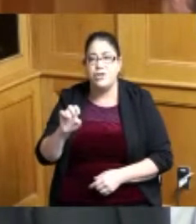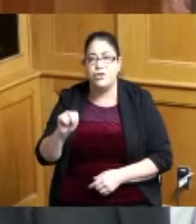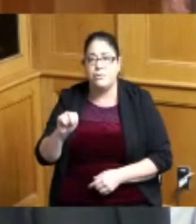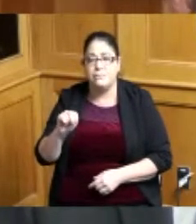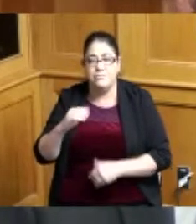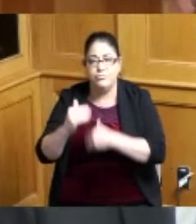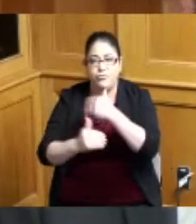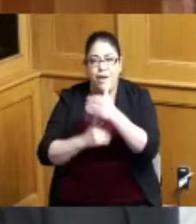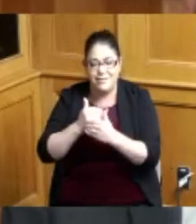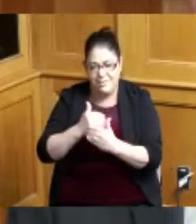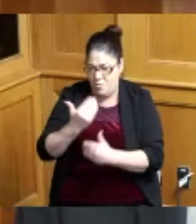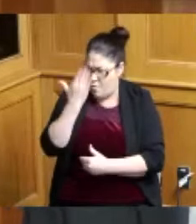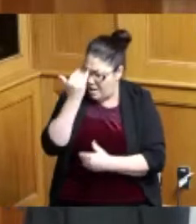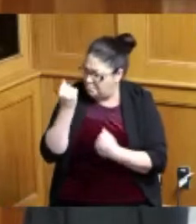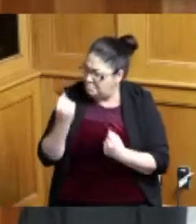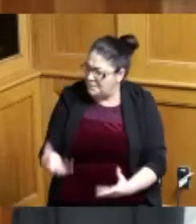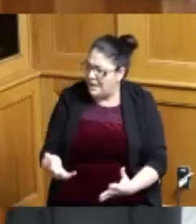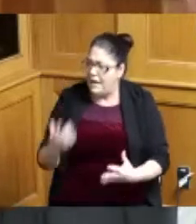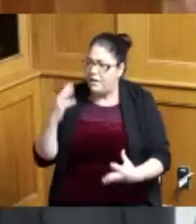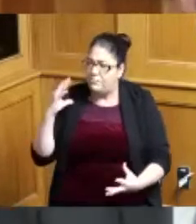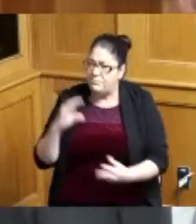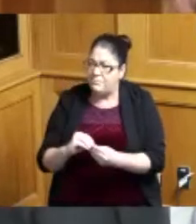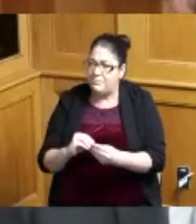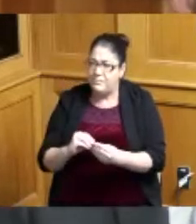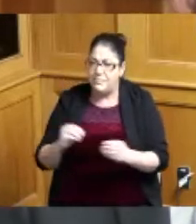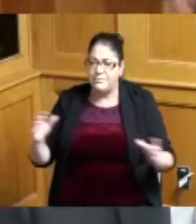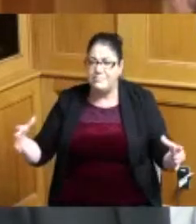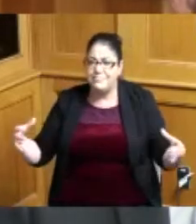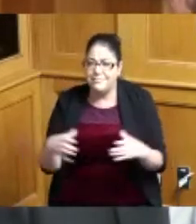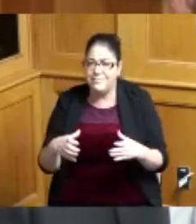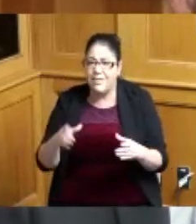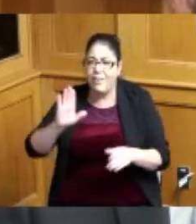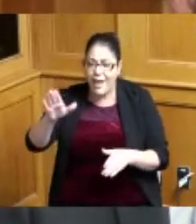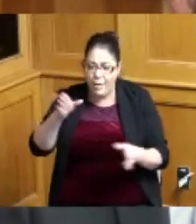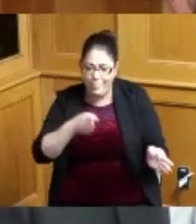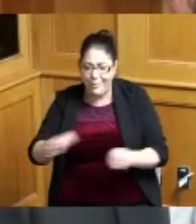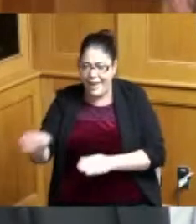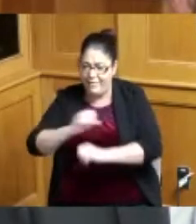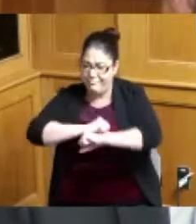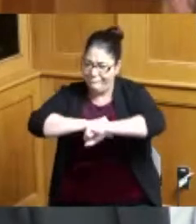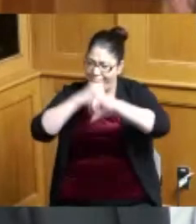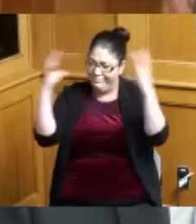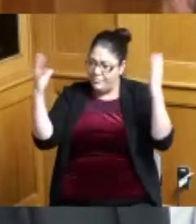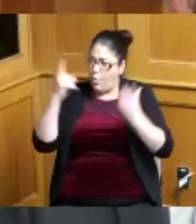would like to get a better understanding of what the plan is and as we continue to see these and